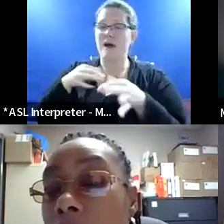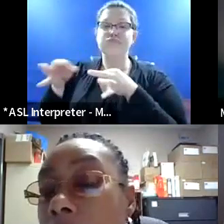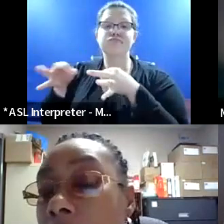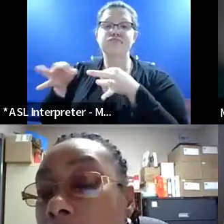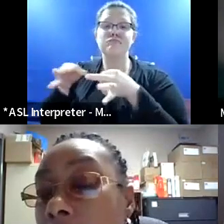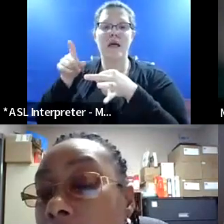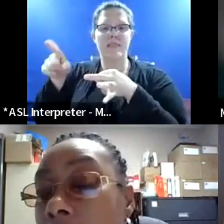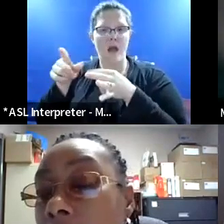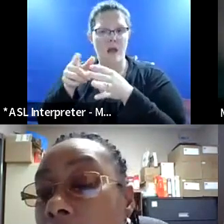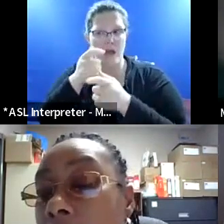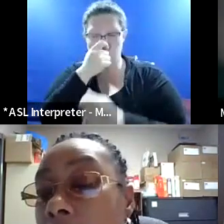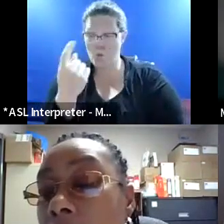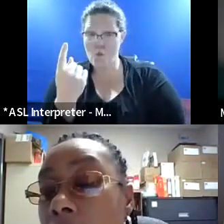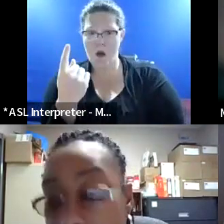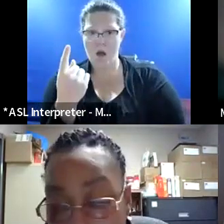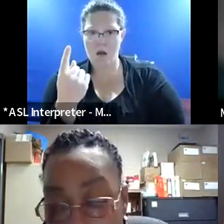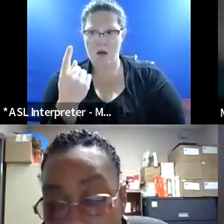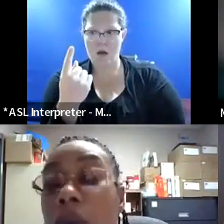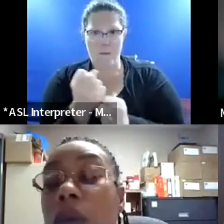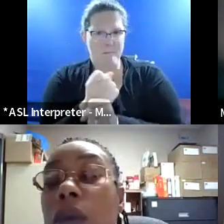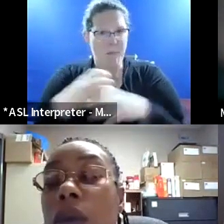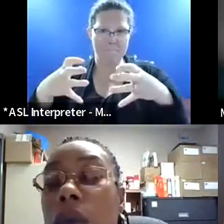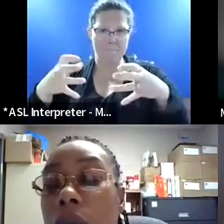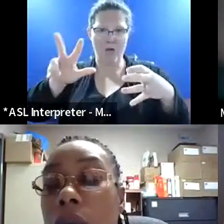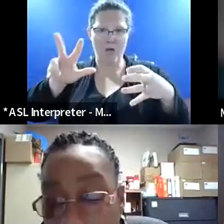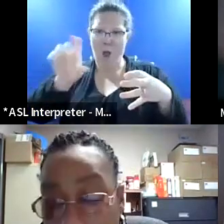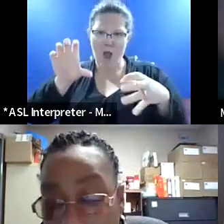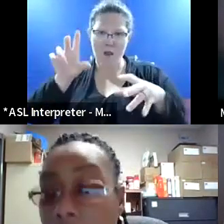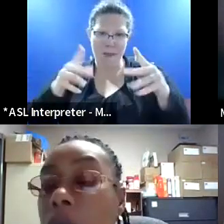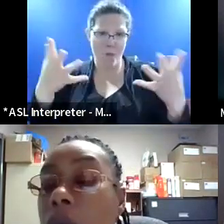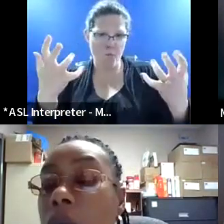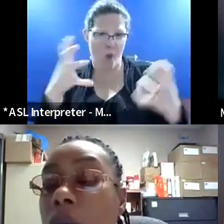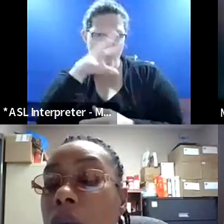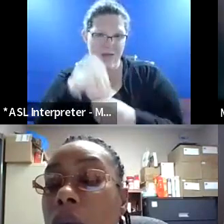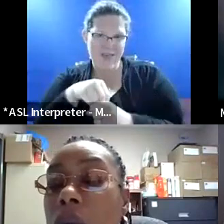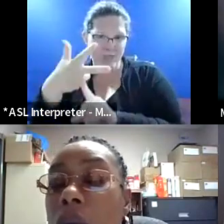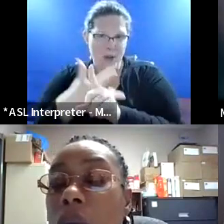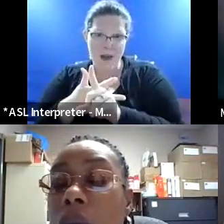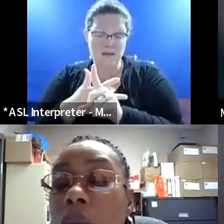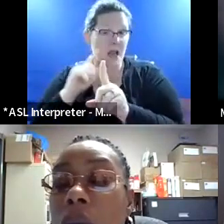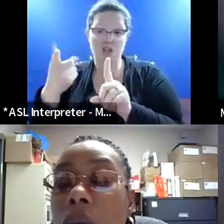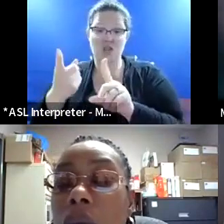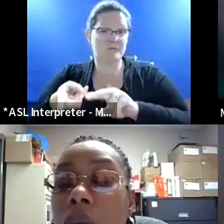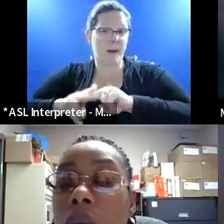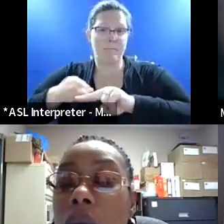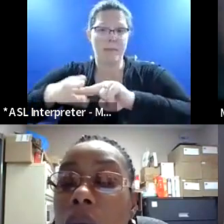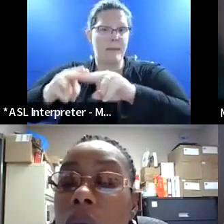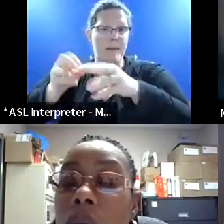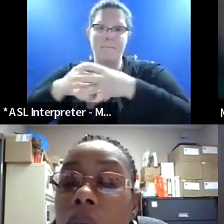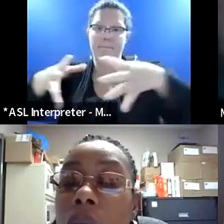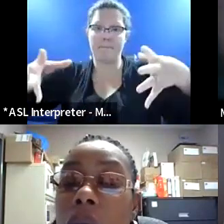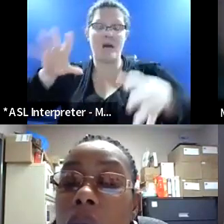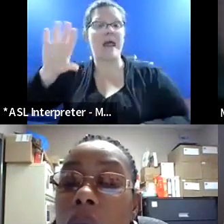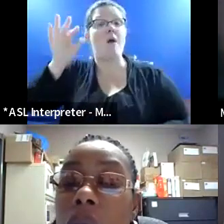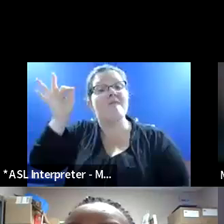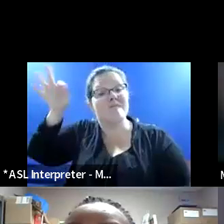EVERYBODY WAS ASKING WHO'S THIS GUY COMING TO SEE YOU EVERY FRIDAY AND I WENT FOR SIXTEEN STRAIGHT MONTHS CON /SEBG UTE TIFLY WHEN HE WORKED ON HIS PLAN.